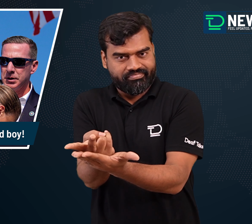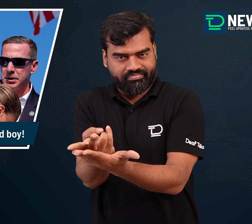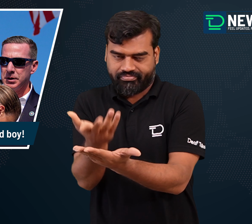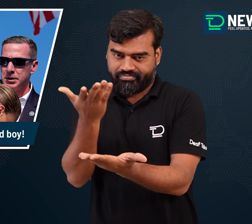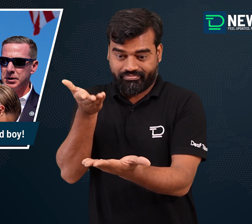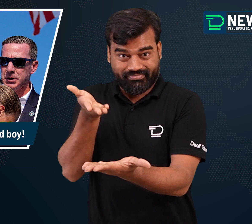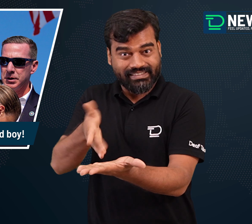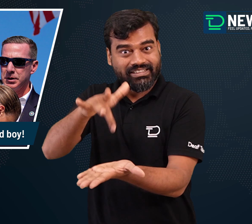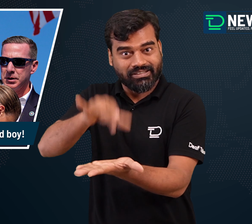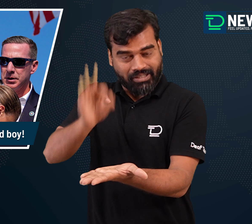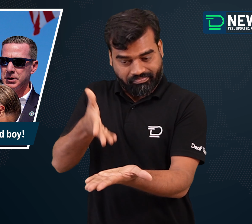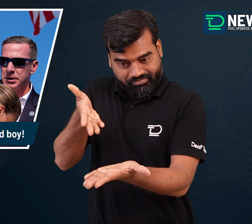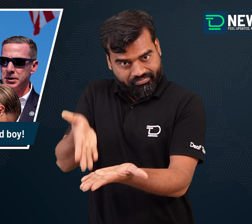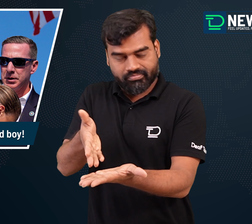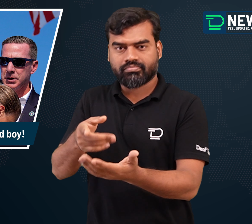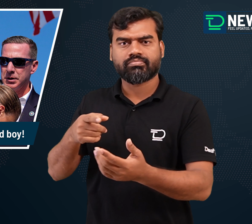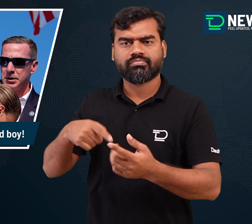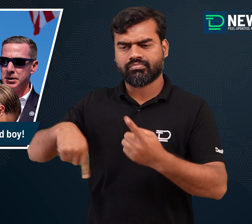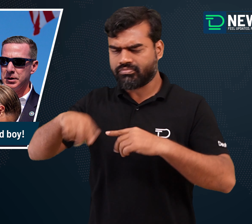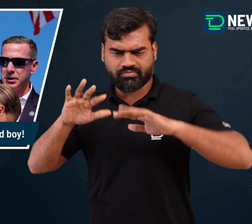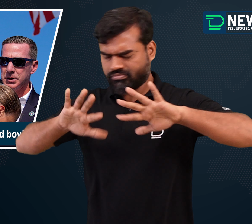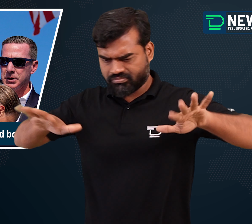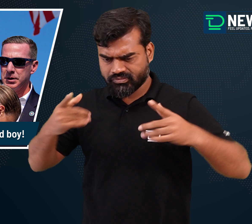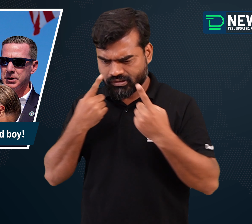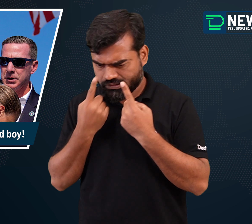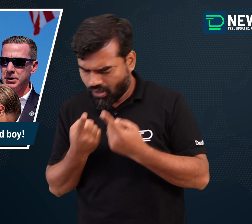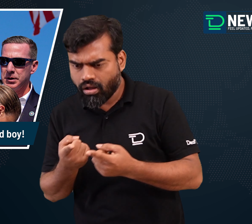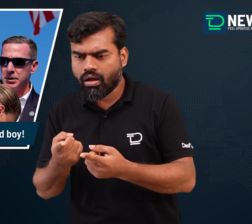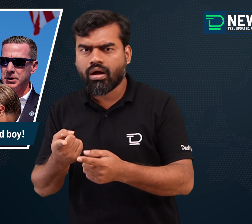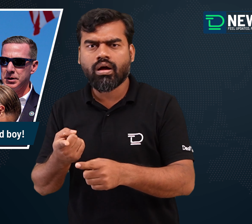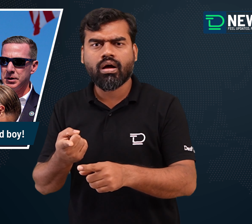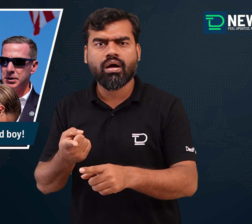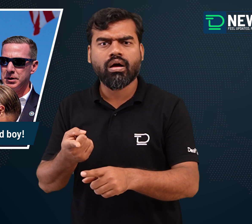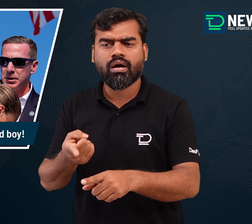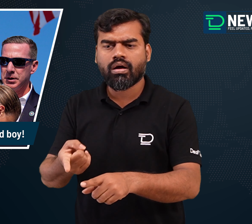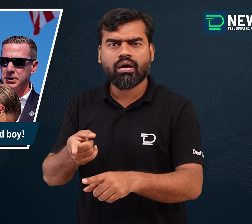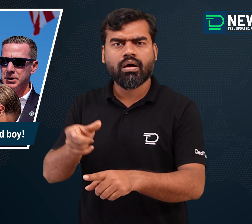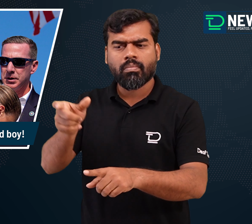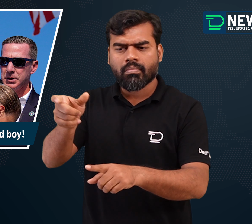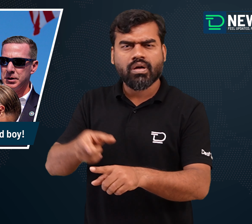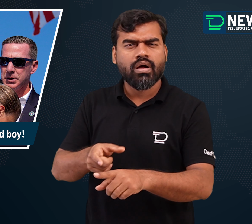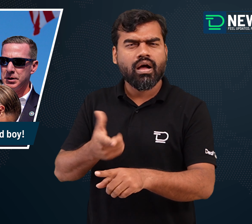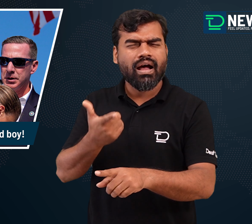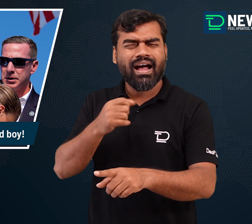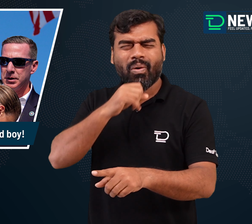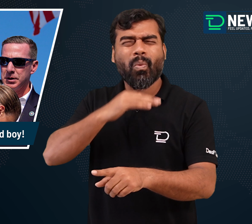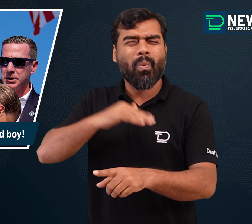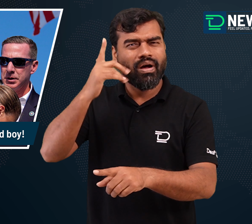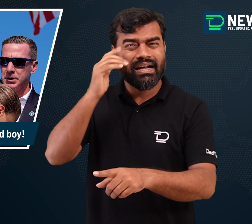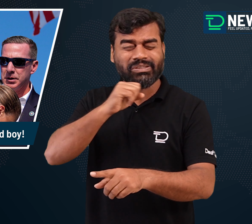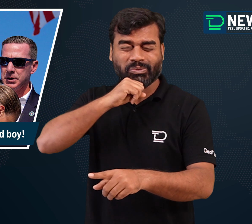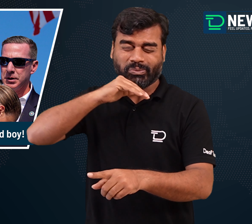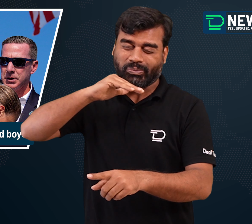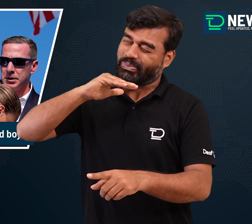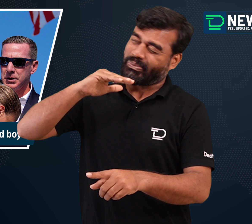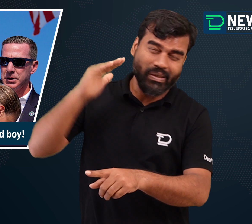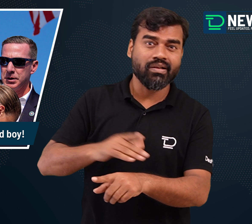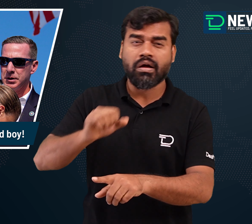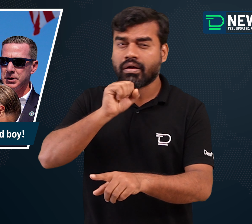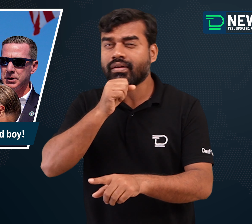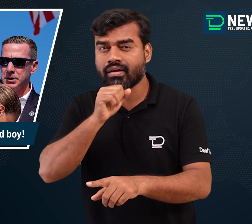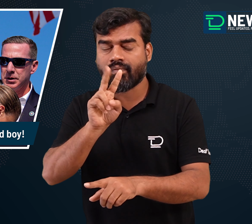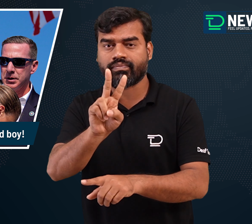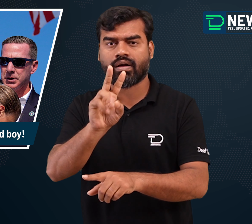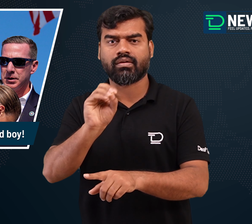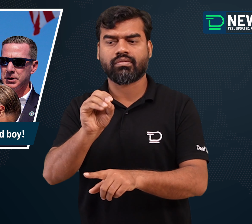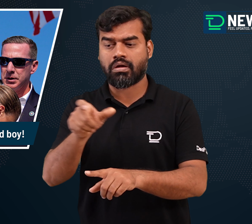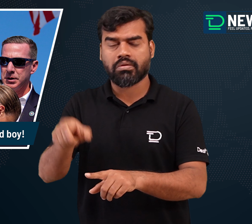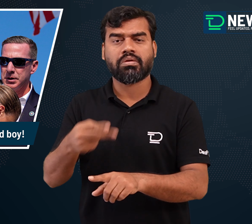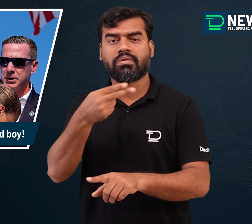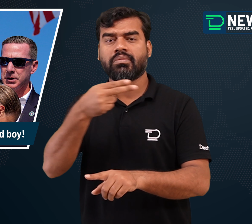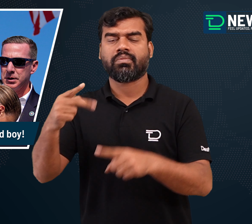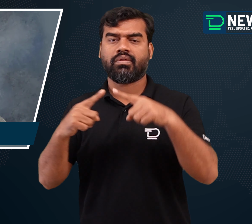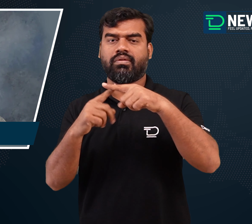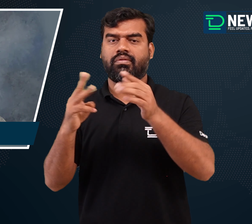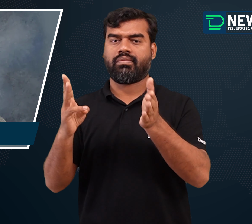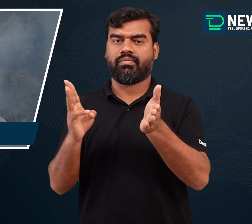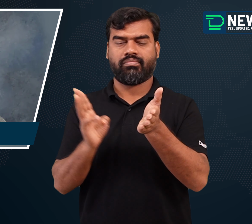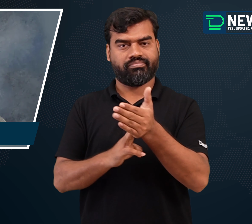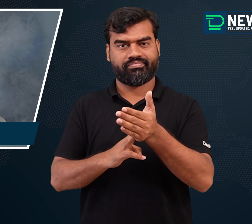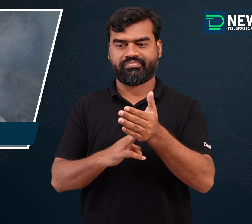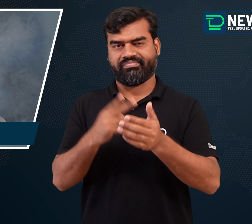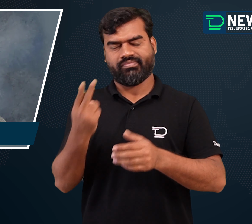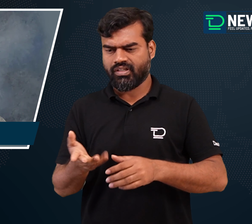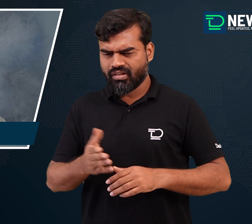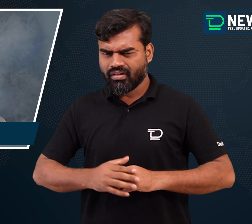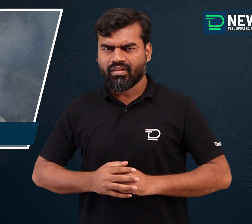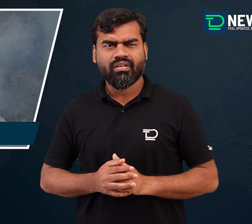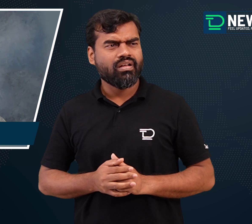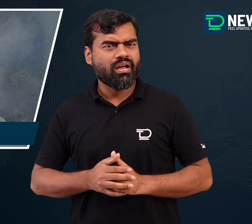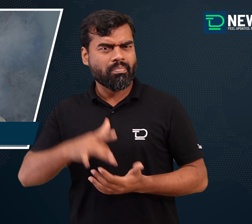The shooter has been identified as 20-year-old Thomas Matthew.